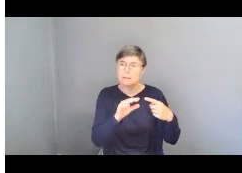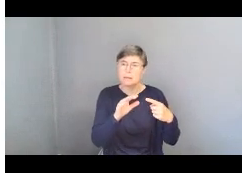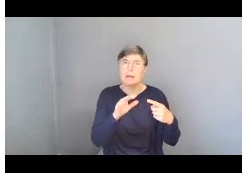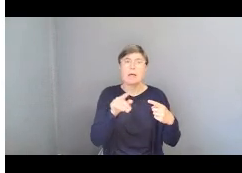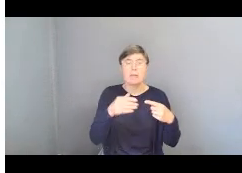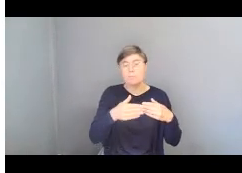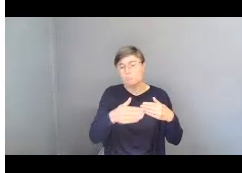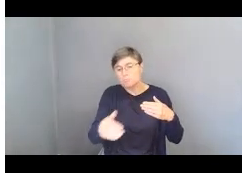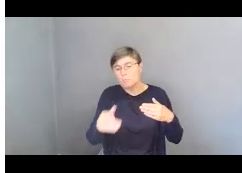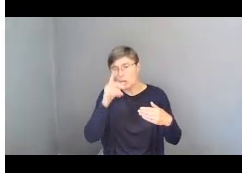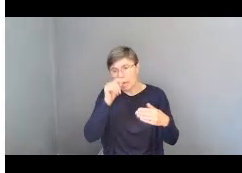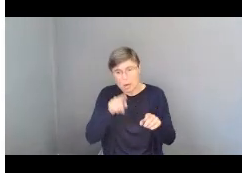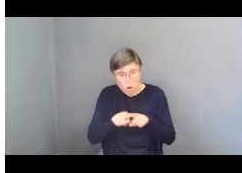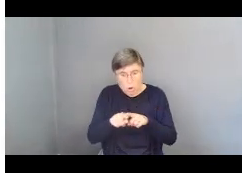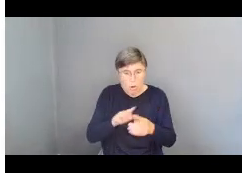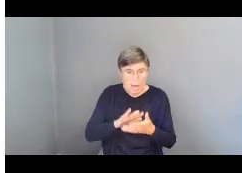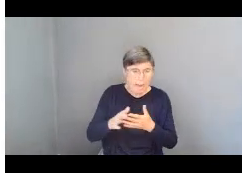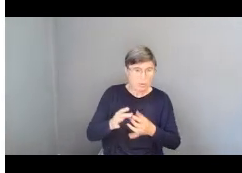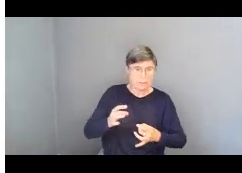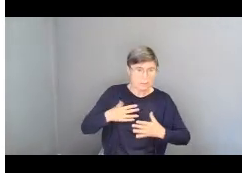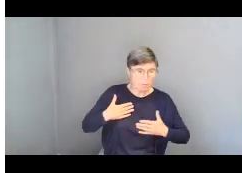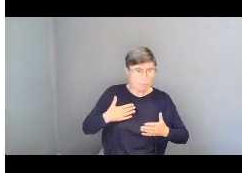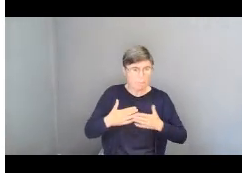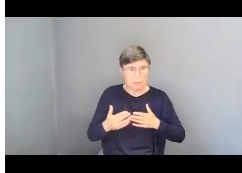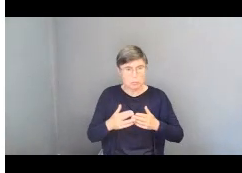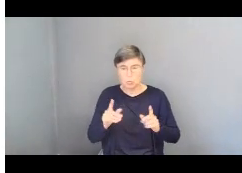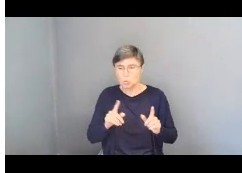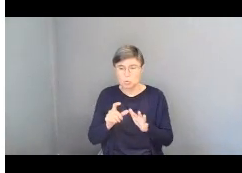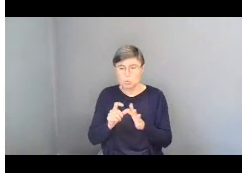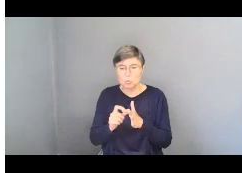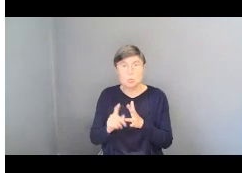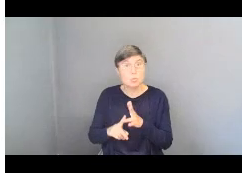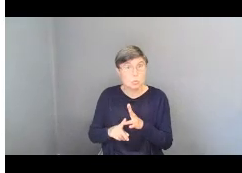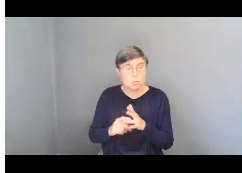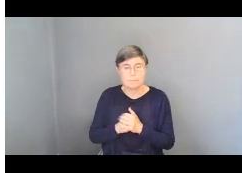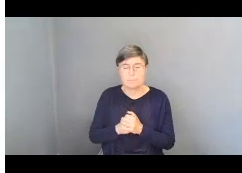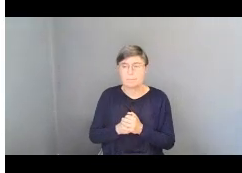We could approve self-management of a smaller part of their